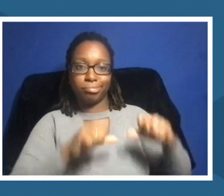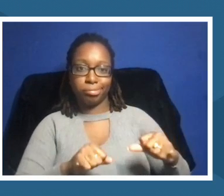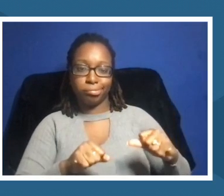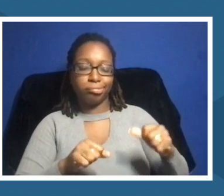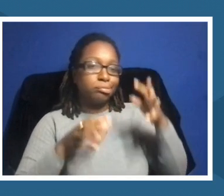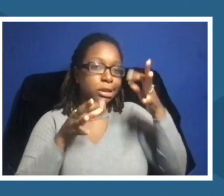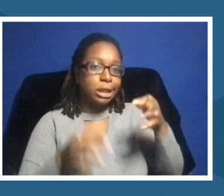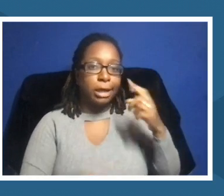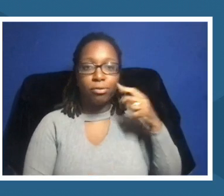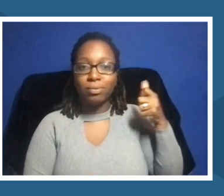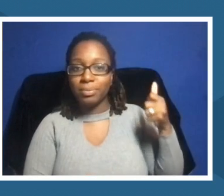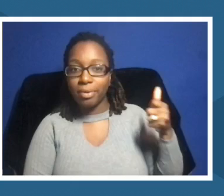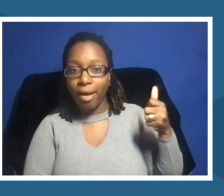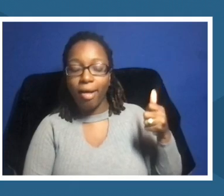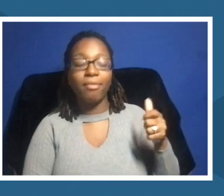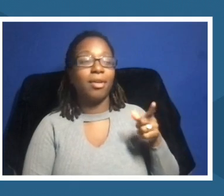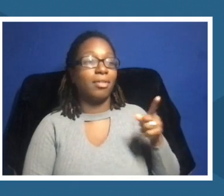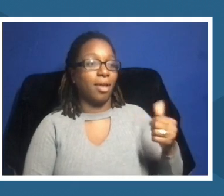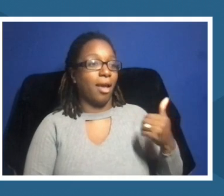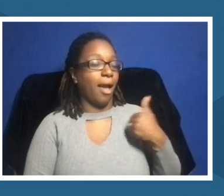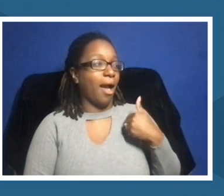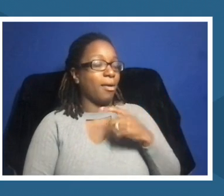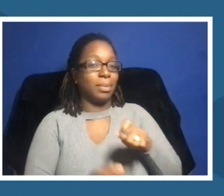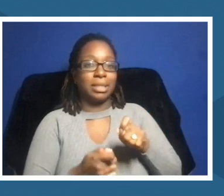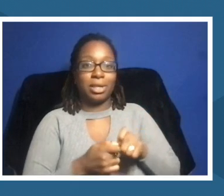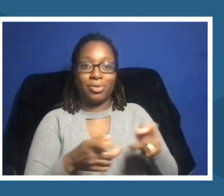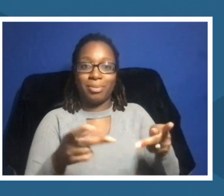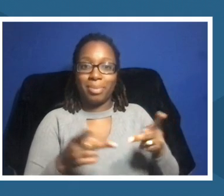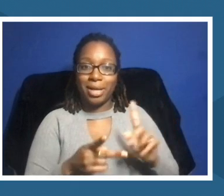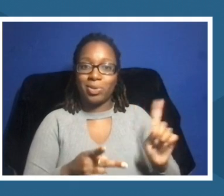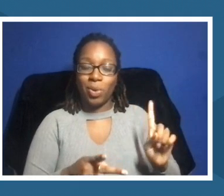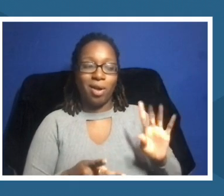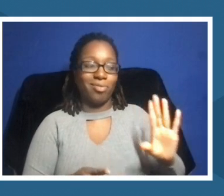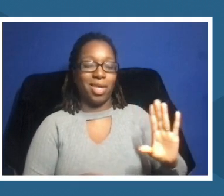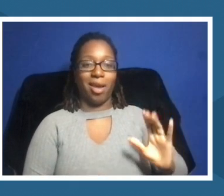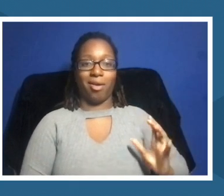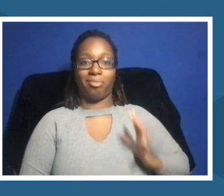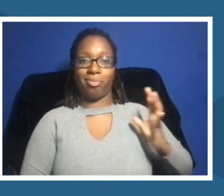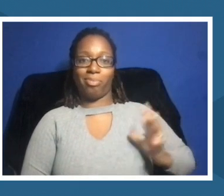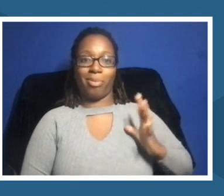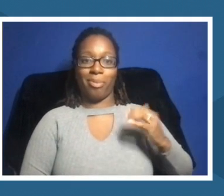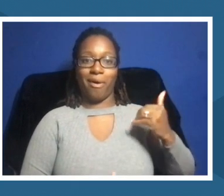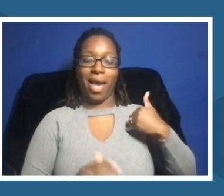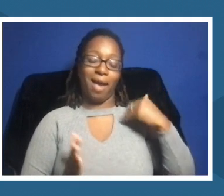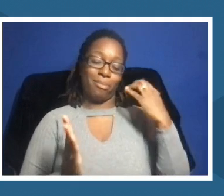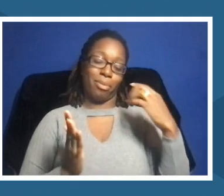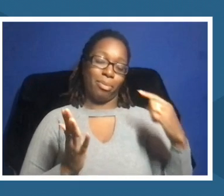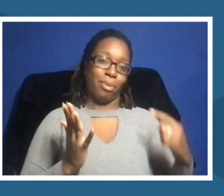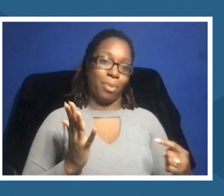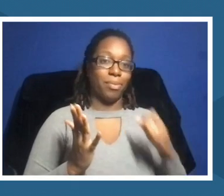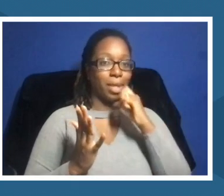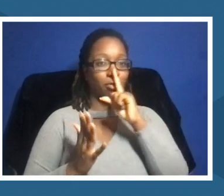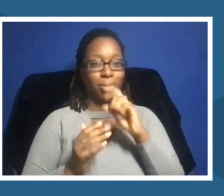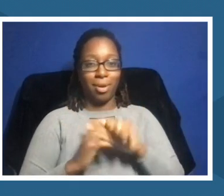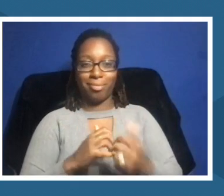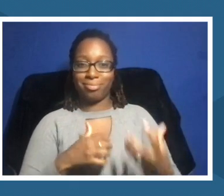are praised for their individual accomplishments rather than their contributions to the team this leader